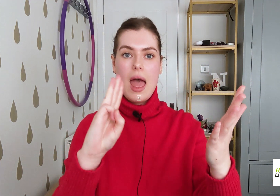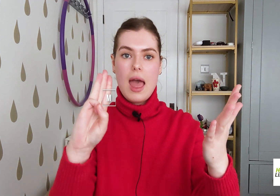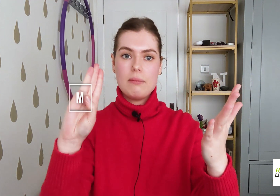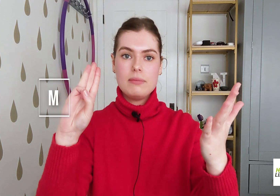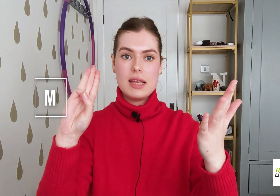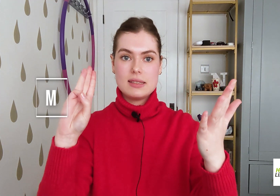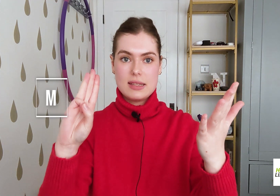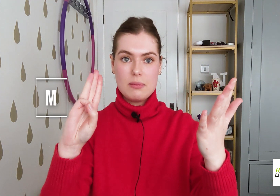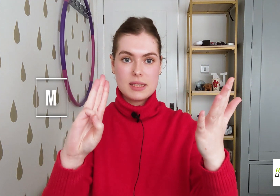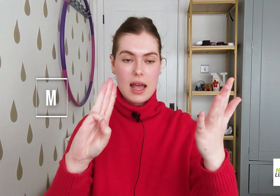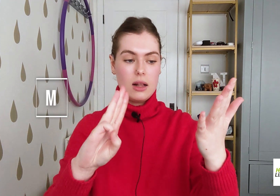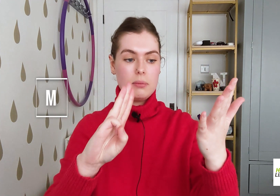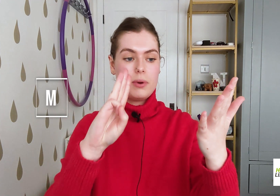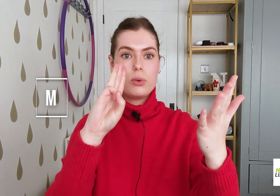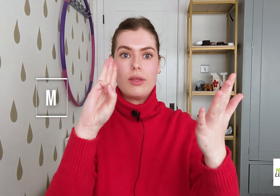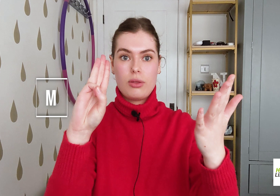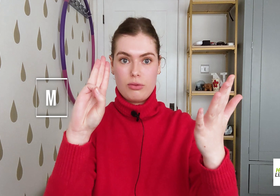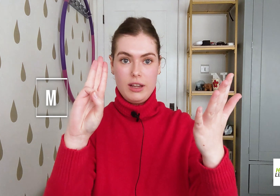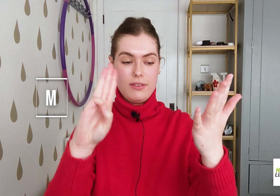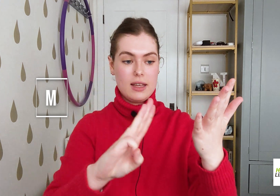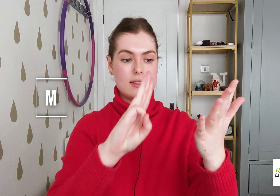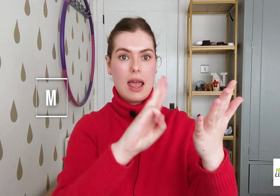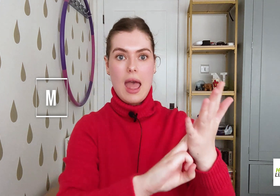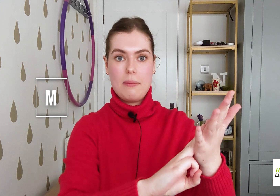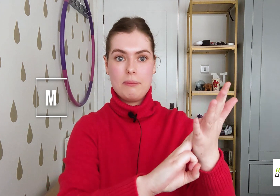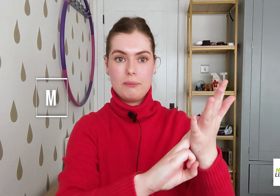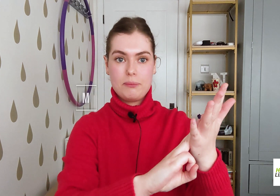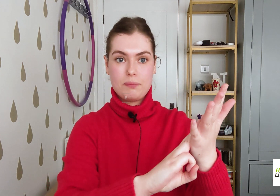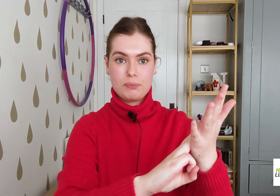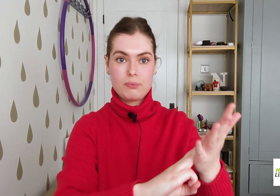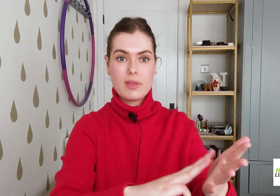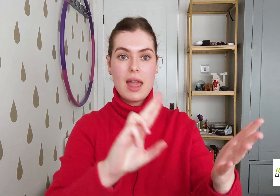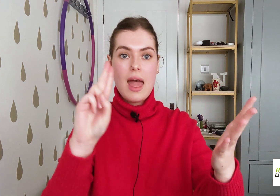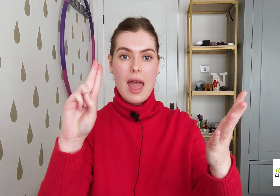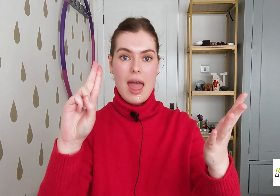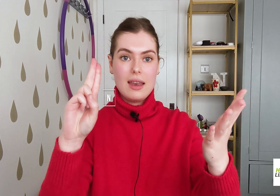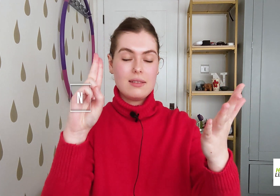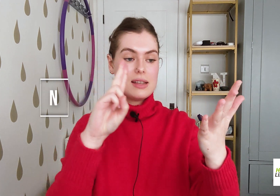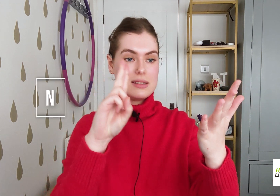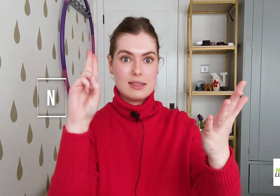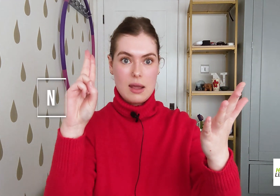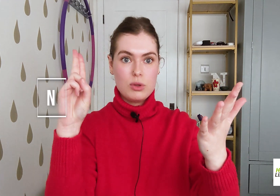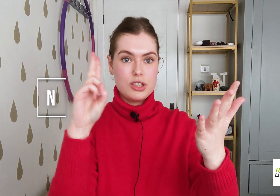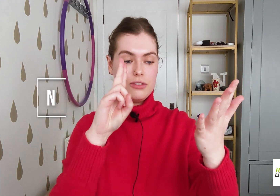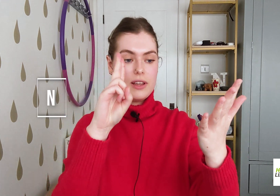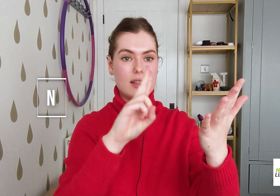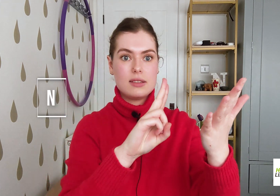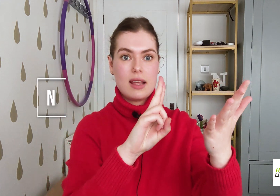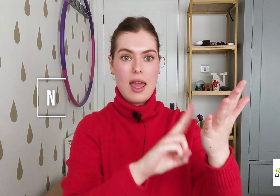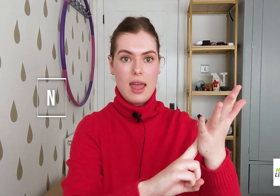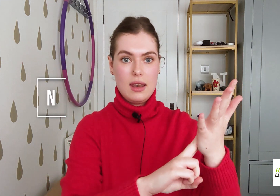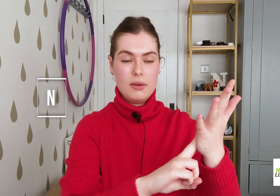“M” is the same as “L”, but with three fingers “M”. “N” is the same with two fingers, “N”.